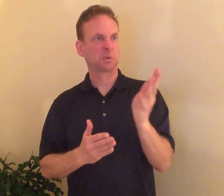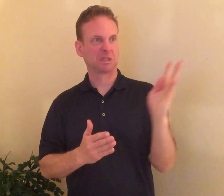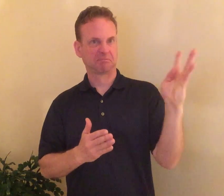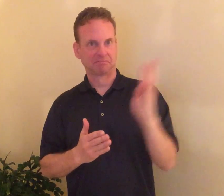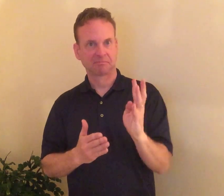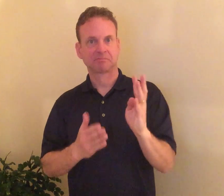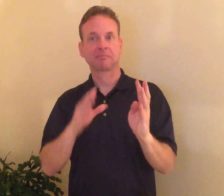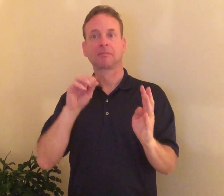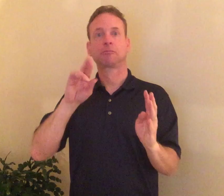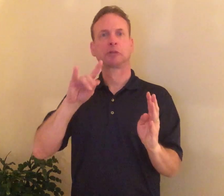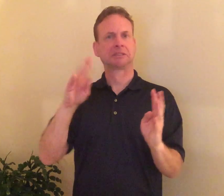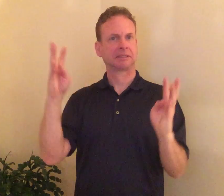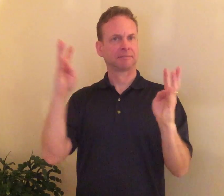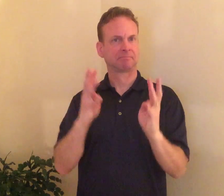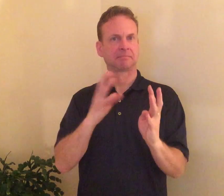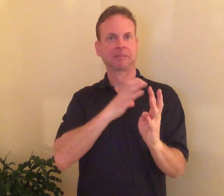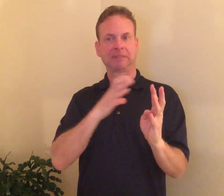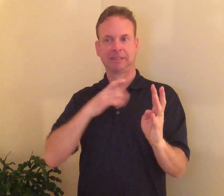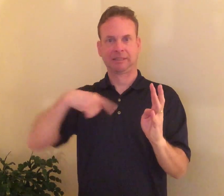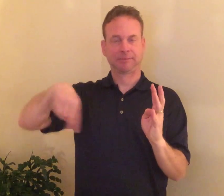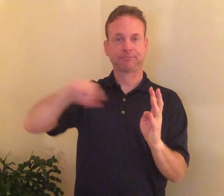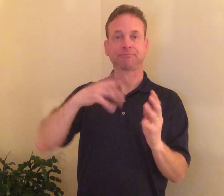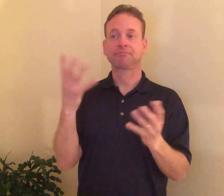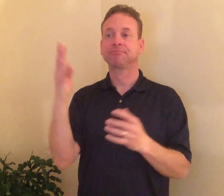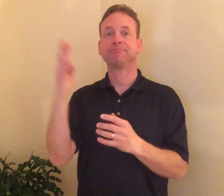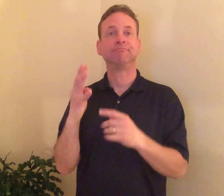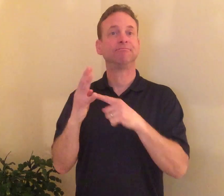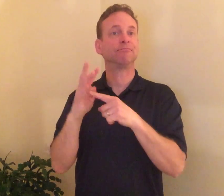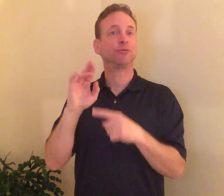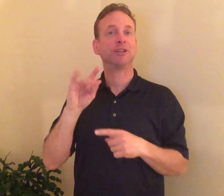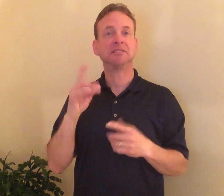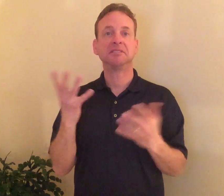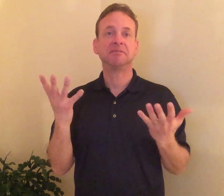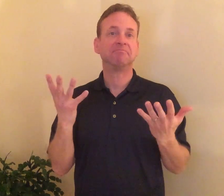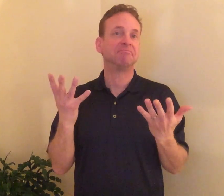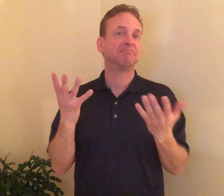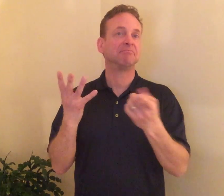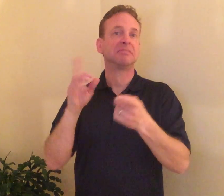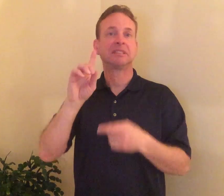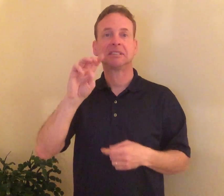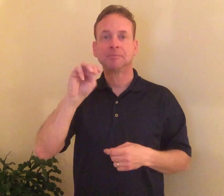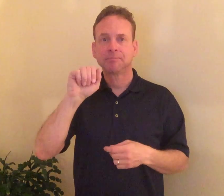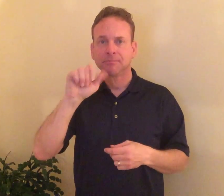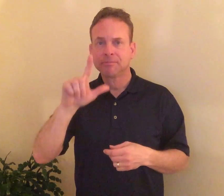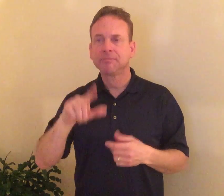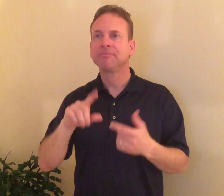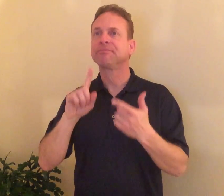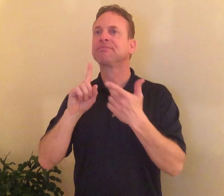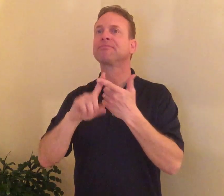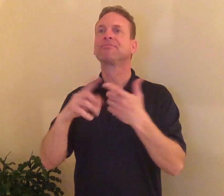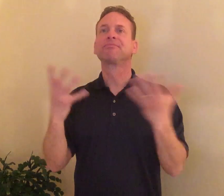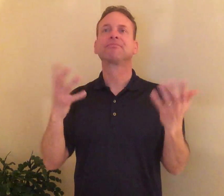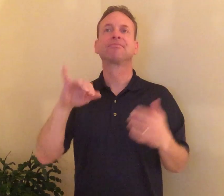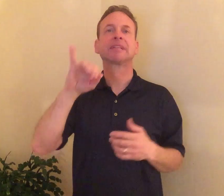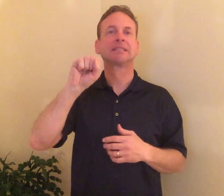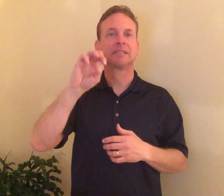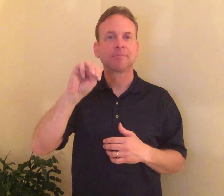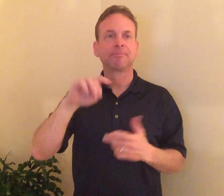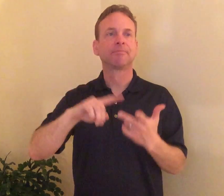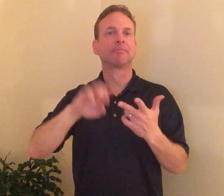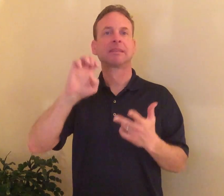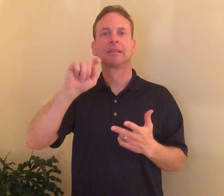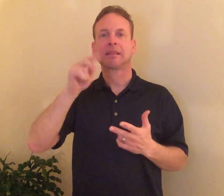people to the committee, and RID nominate four people, who could include the DMAL, ISM,